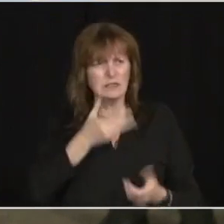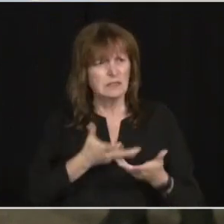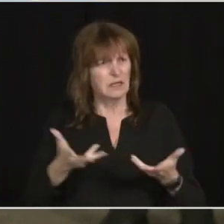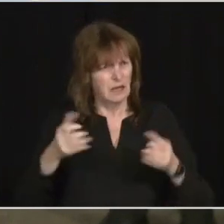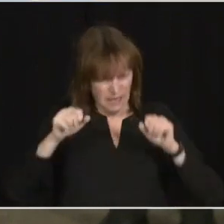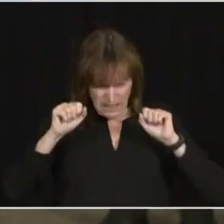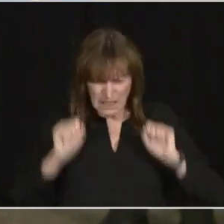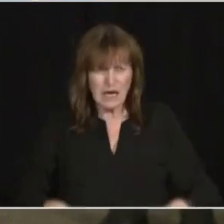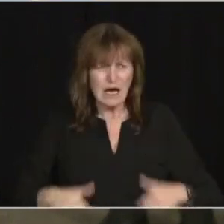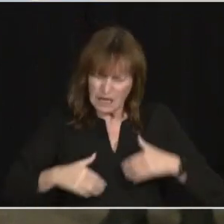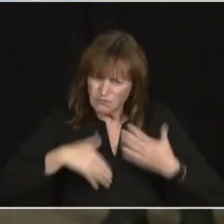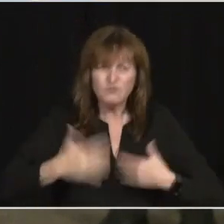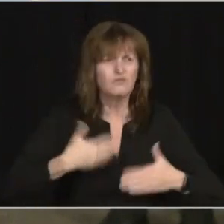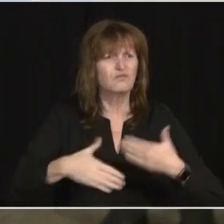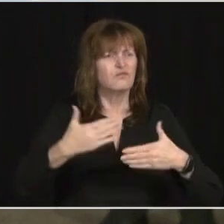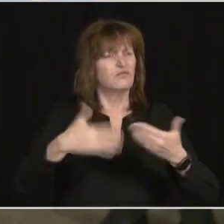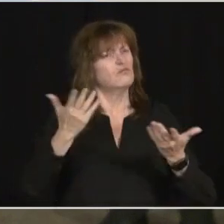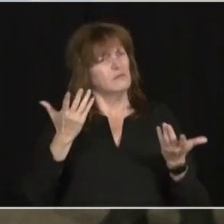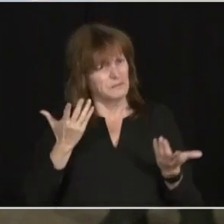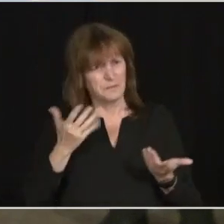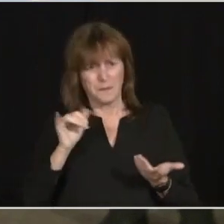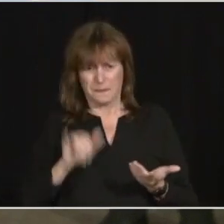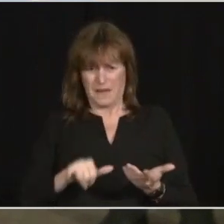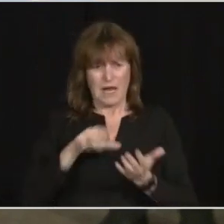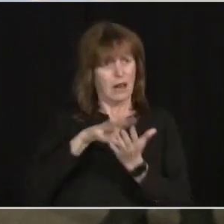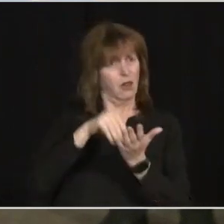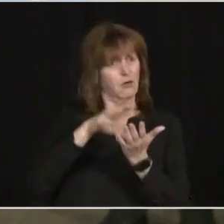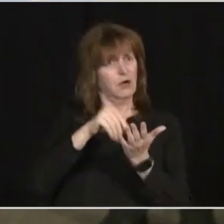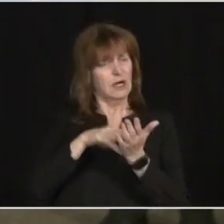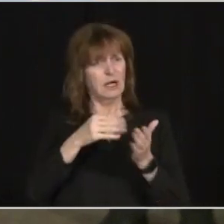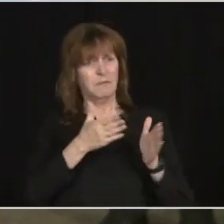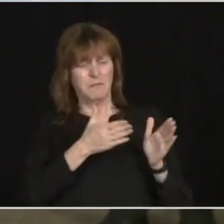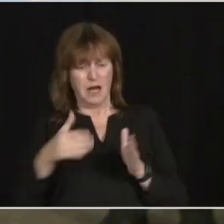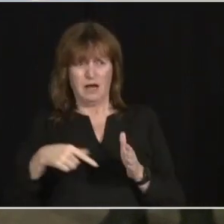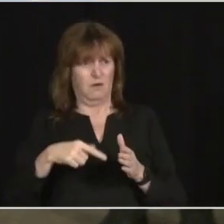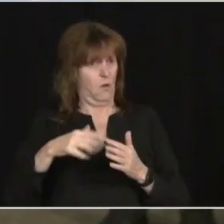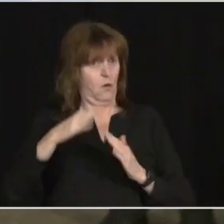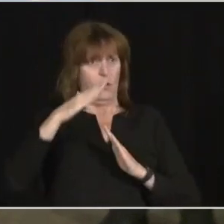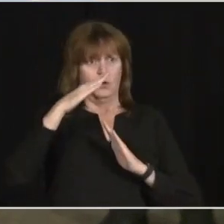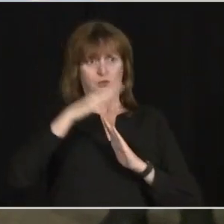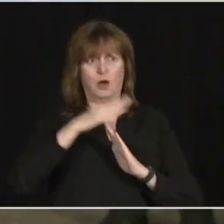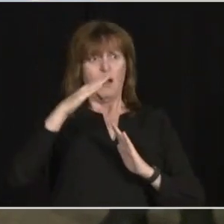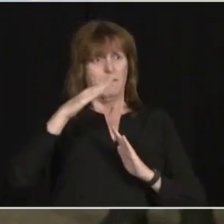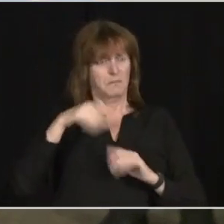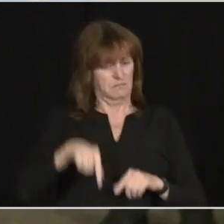We launched the most ambitious learning plan in this country and I know that we have to